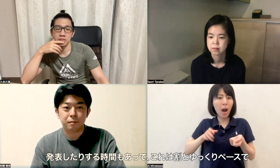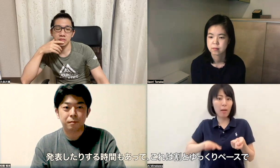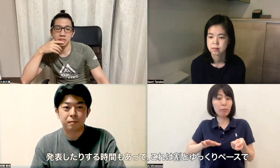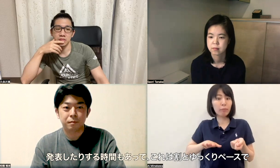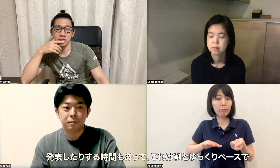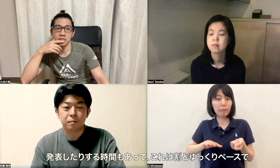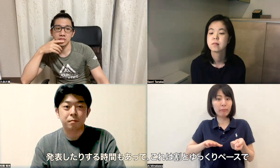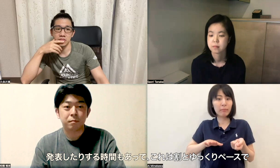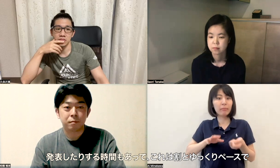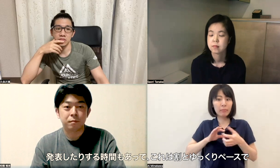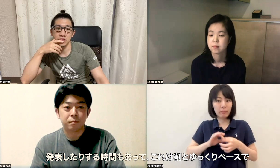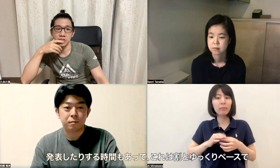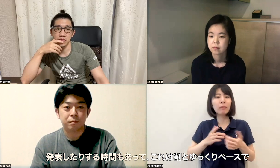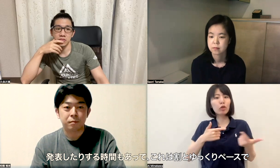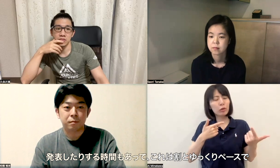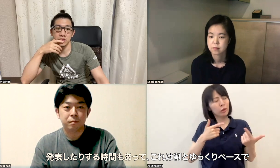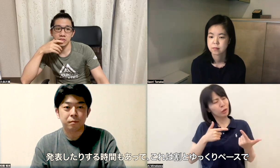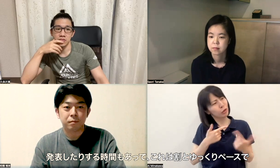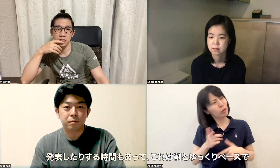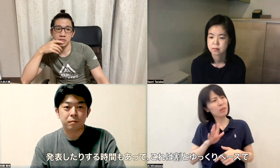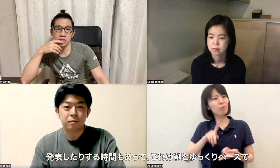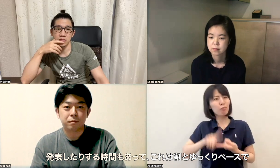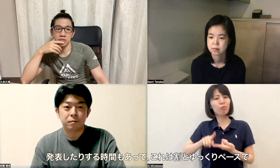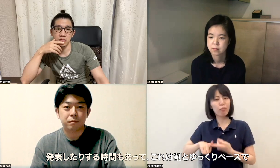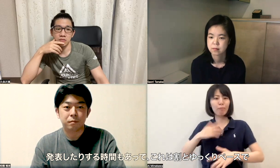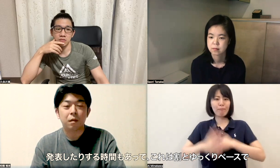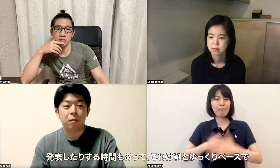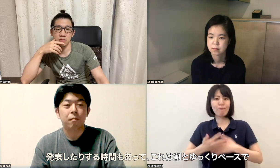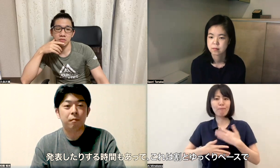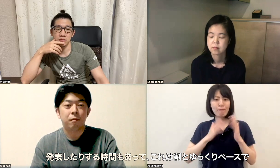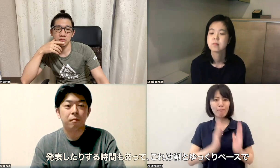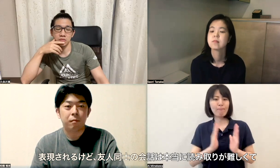students explain what they think relatively slow pace in order,